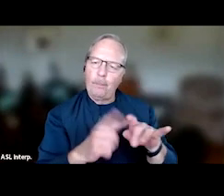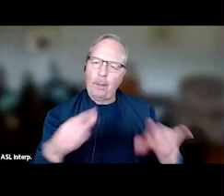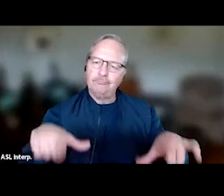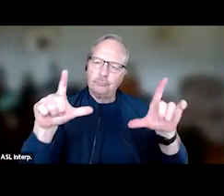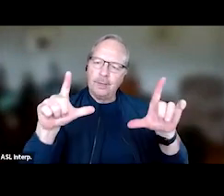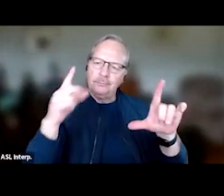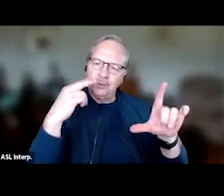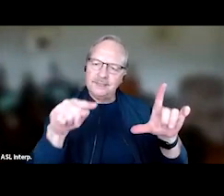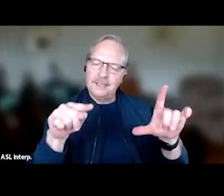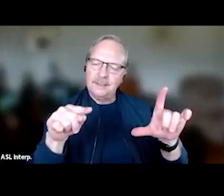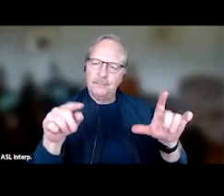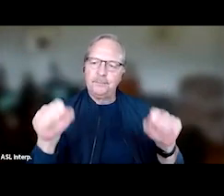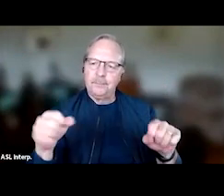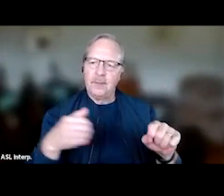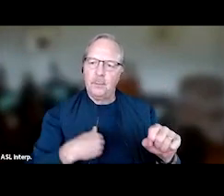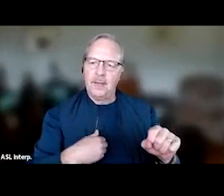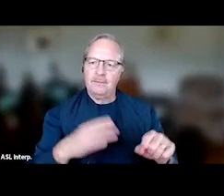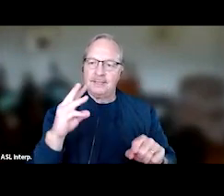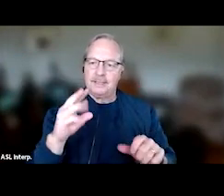[Jen] Yep. Theresa, we've got six folks who... Oh, seven now.